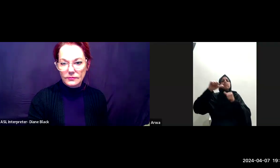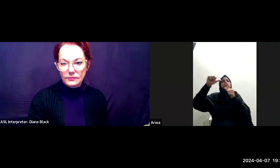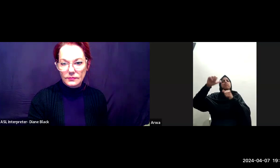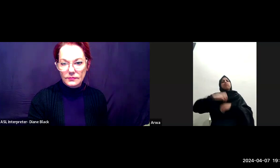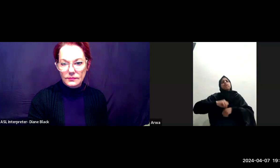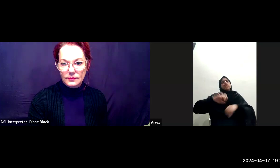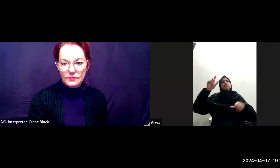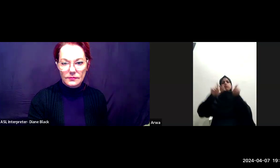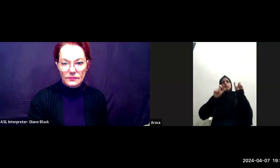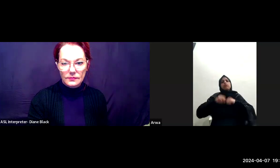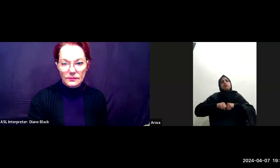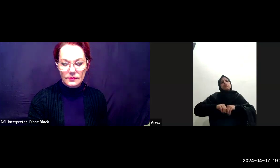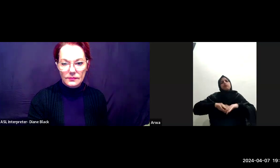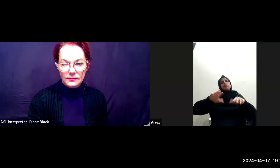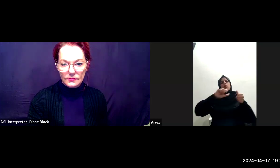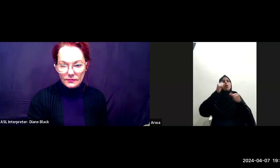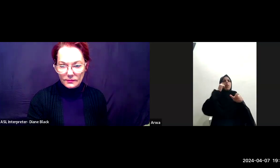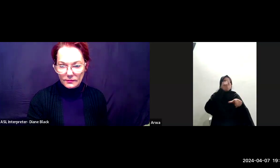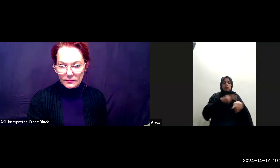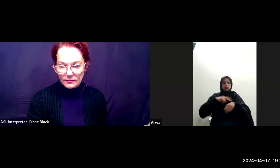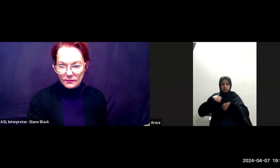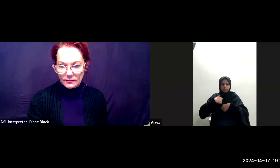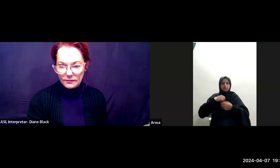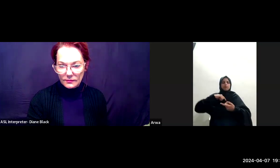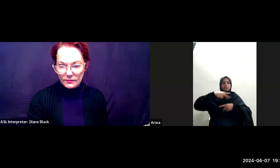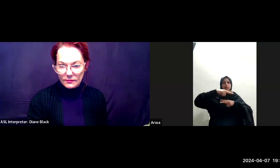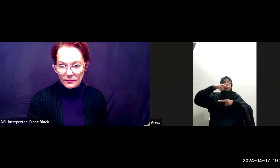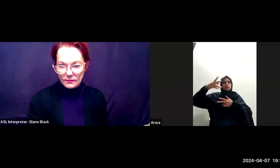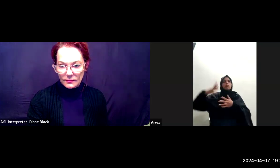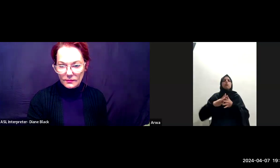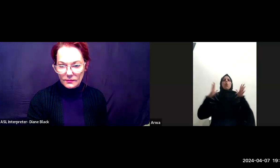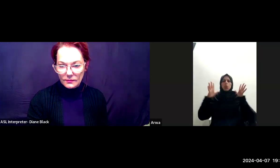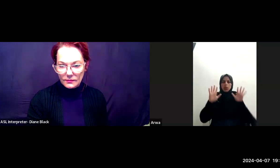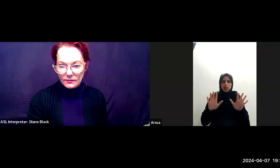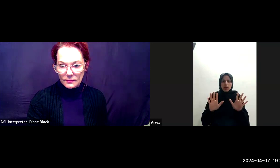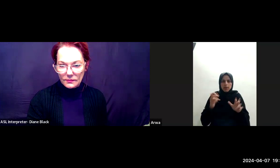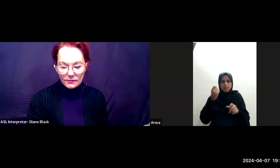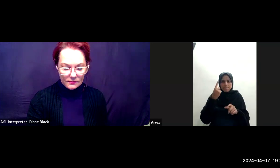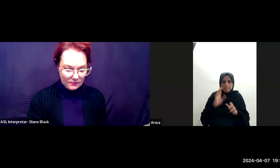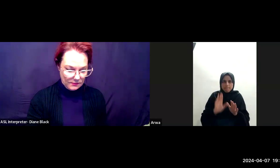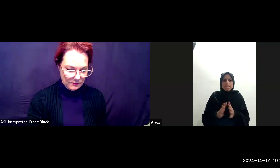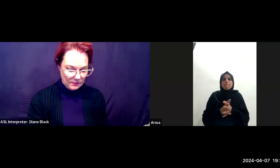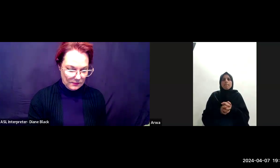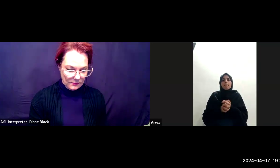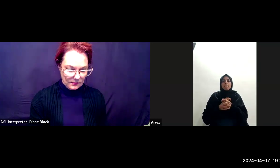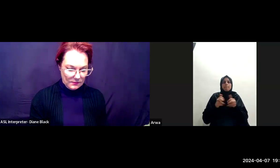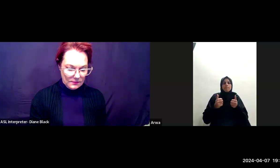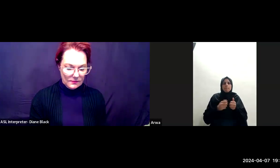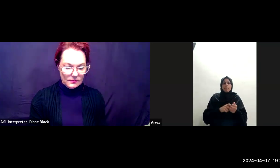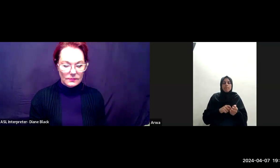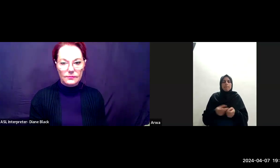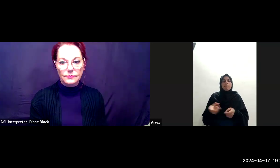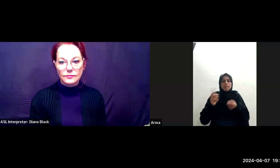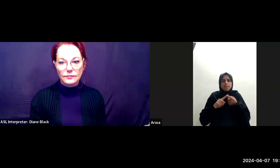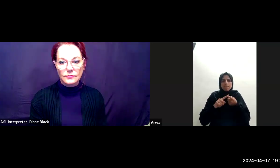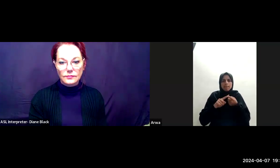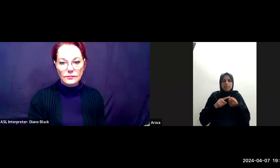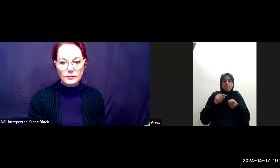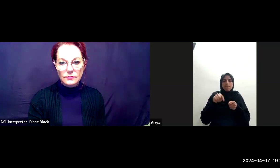passing over from one to another and becoming a a pandemic okay so that's the beauty of virus .